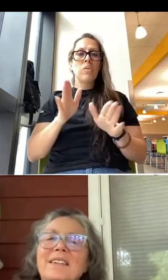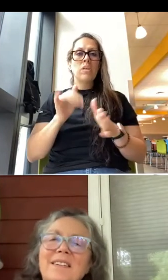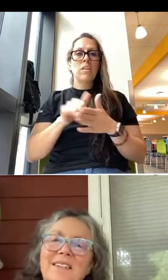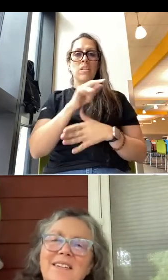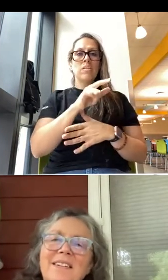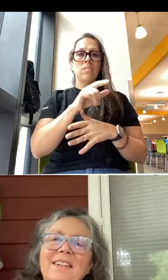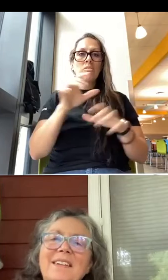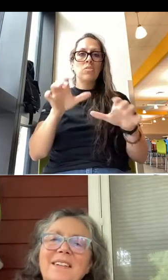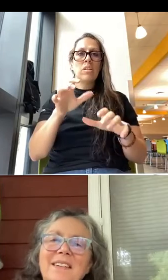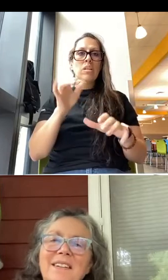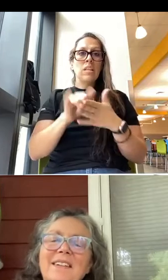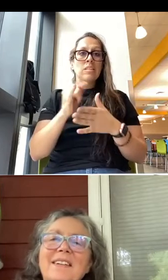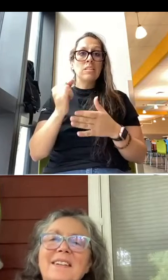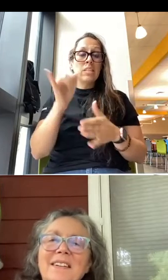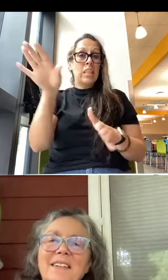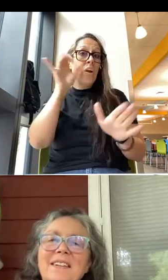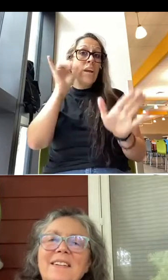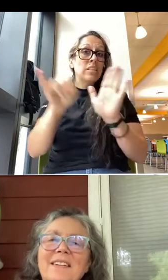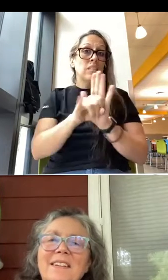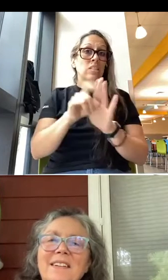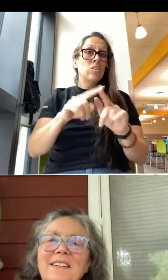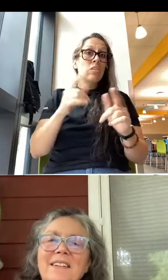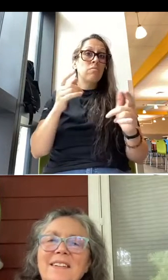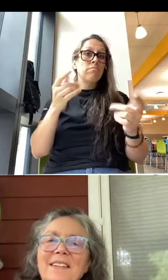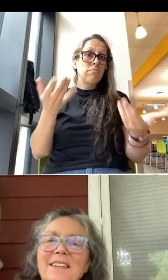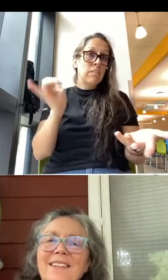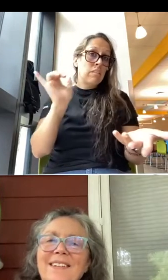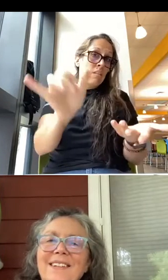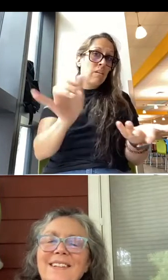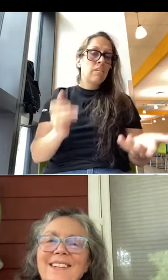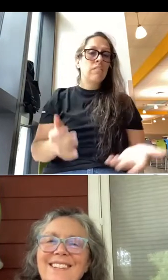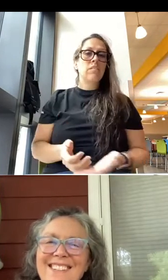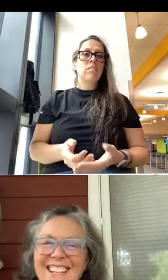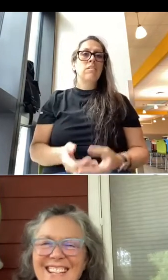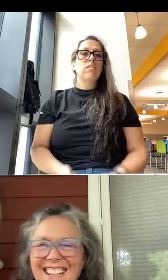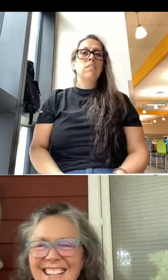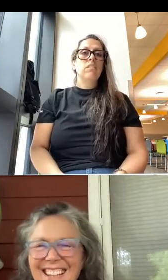So I don't know it's just a little food food for thought.